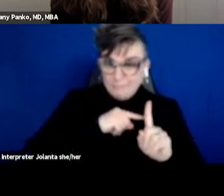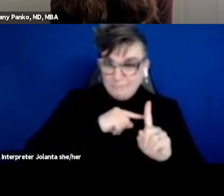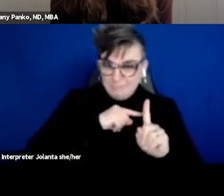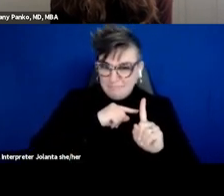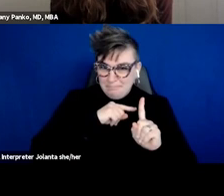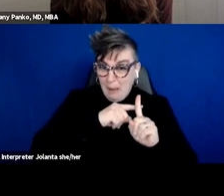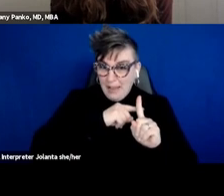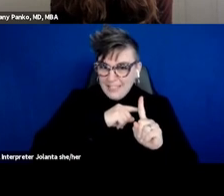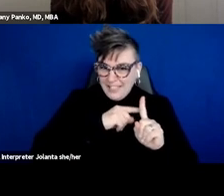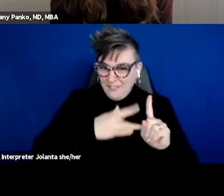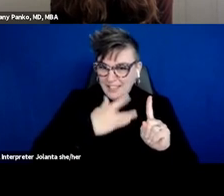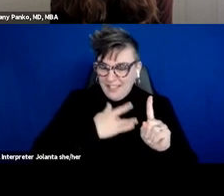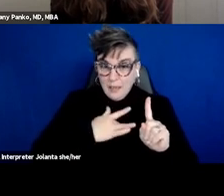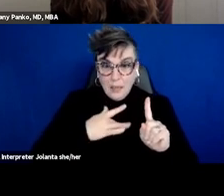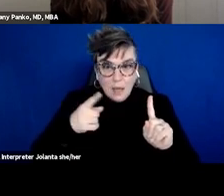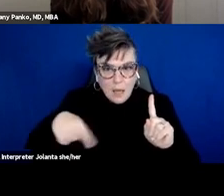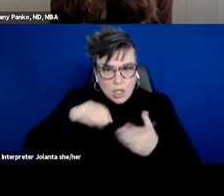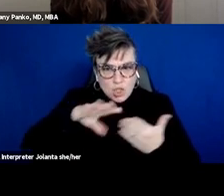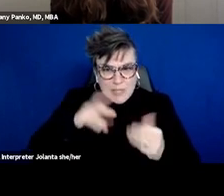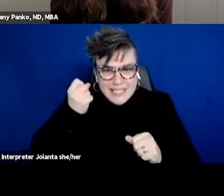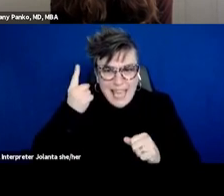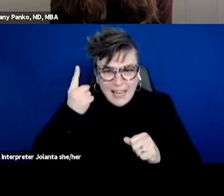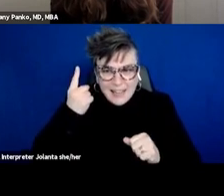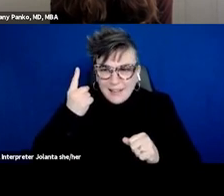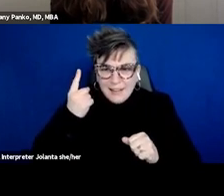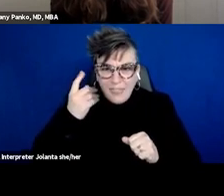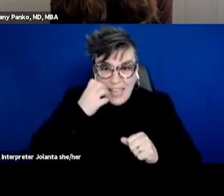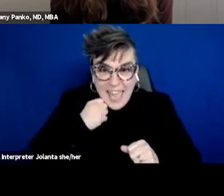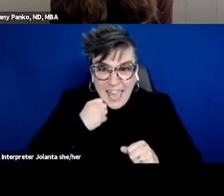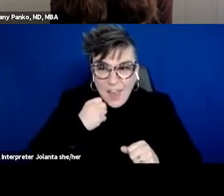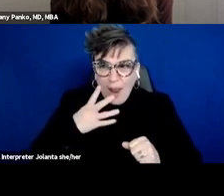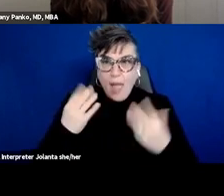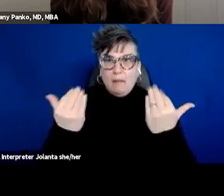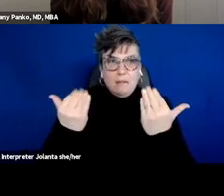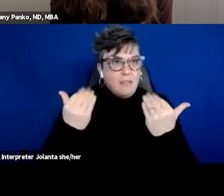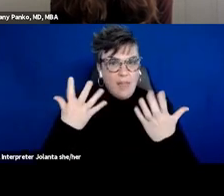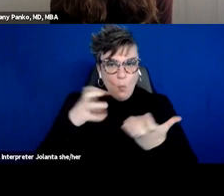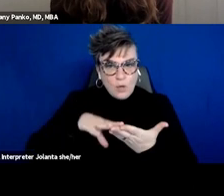got students who get in, that care about it, they want to learn. I also think that if you